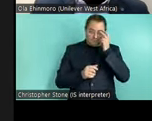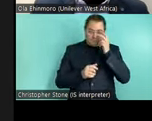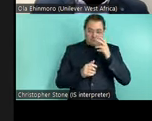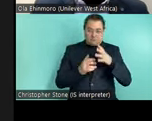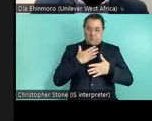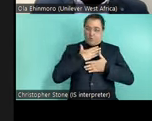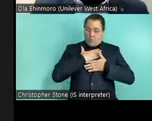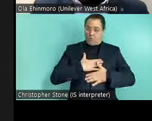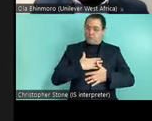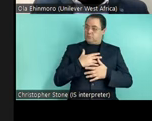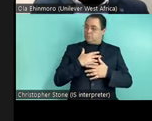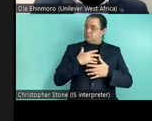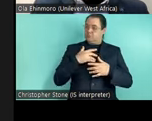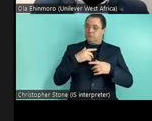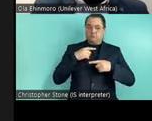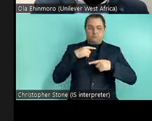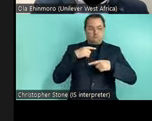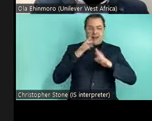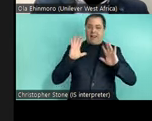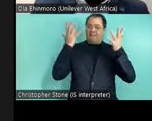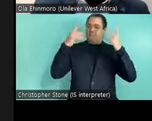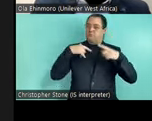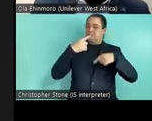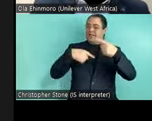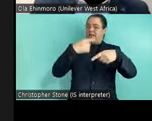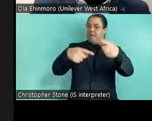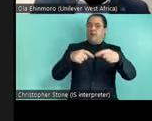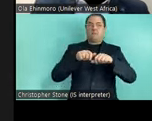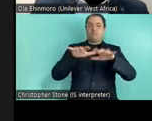living commonplace. 15:01:41 What that means is whether without